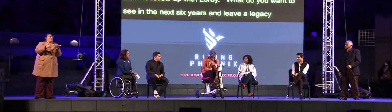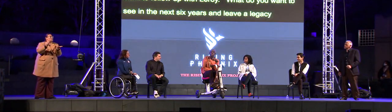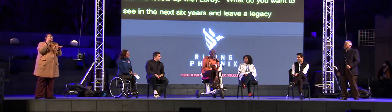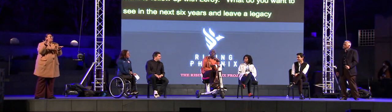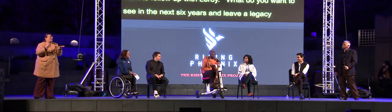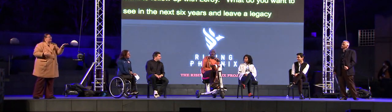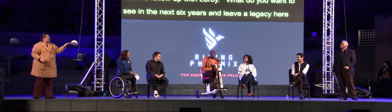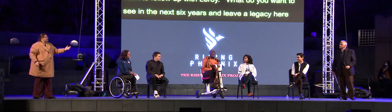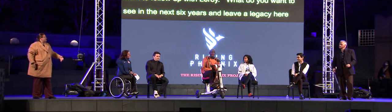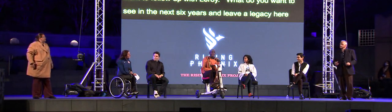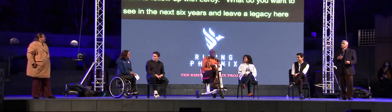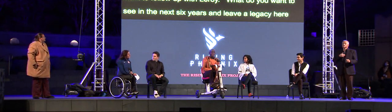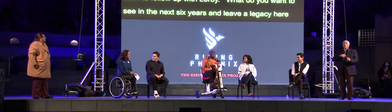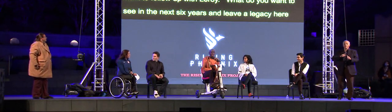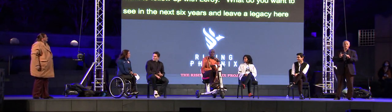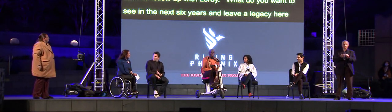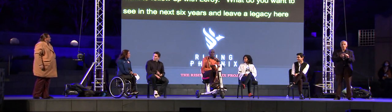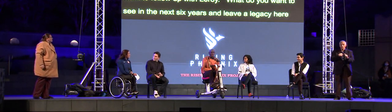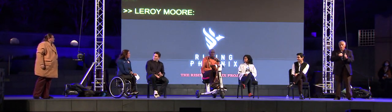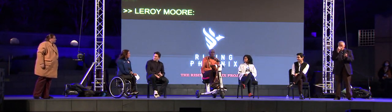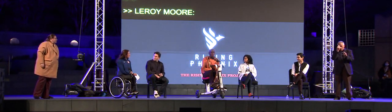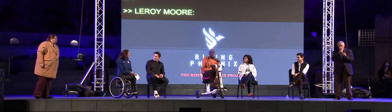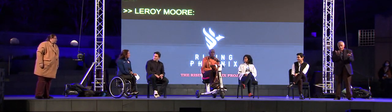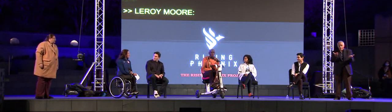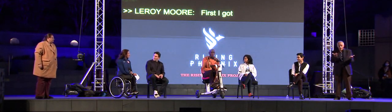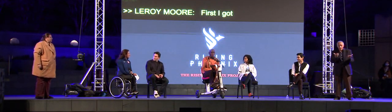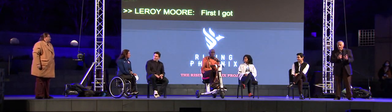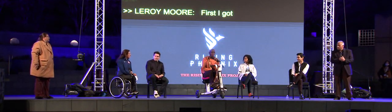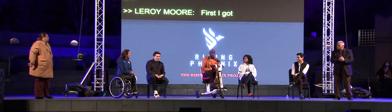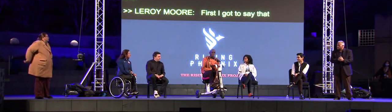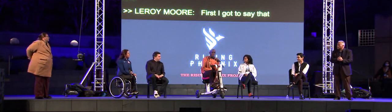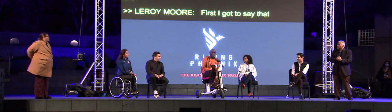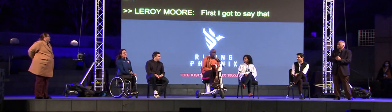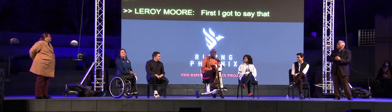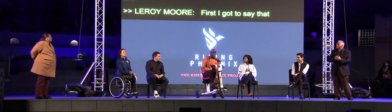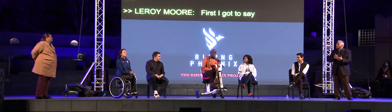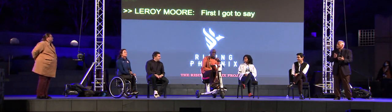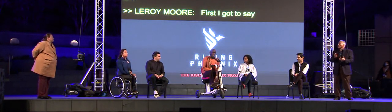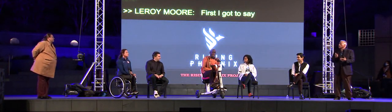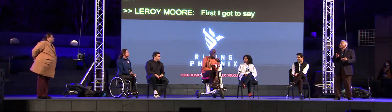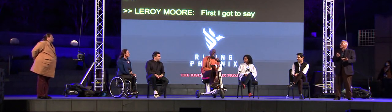Well, first of all, I'd like to say that we stand